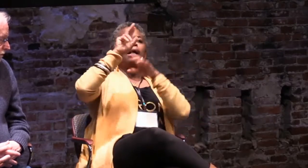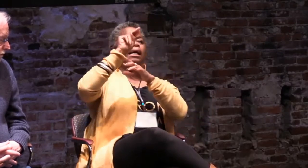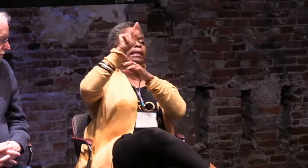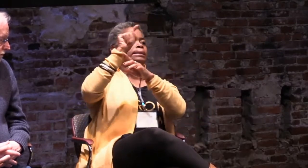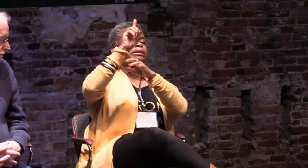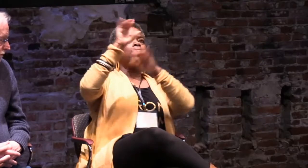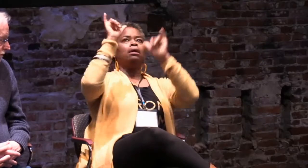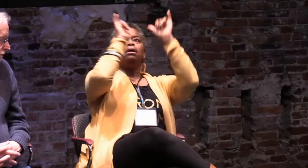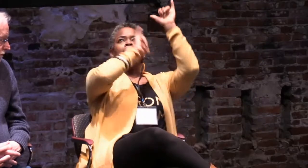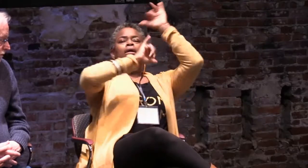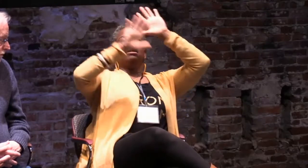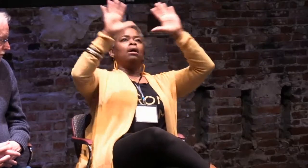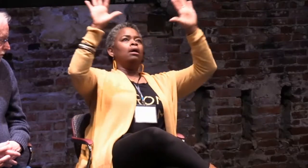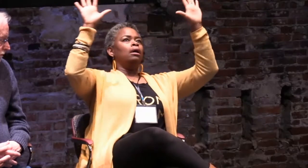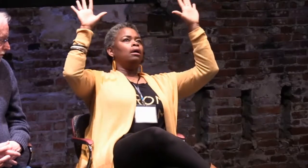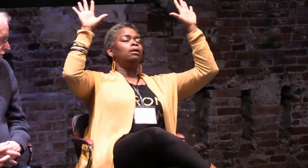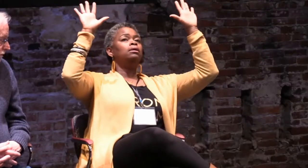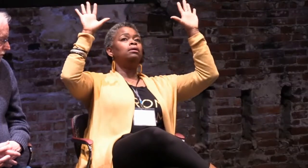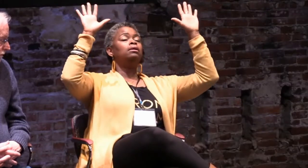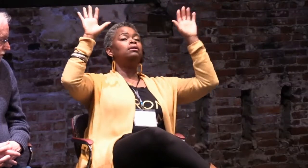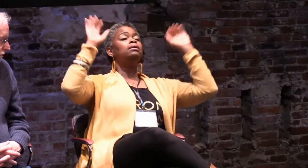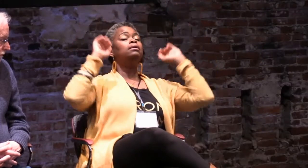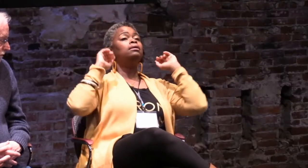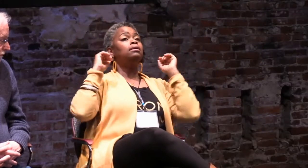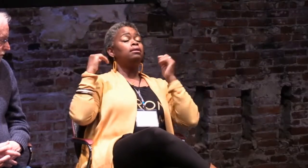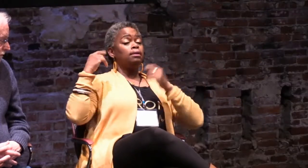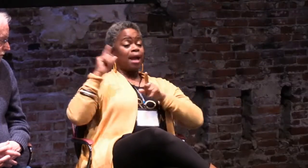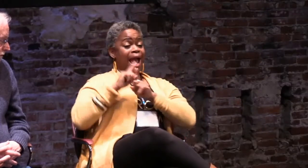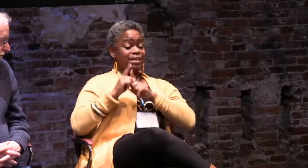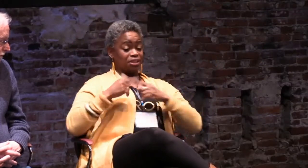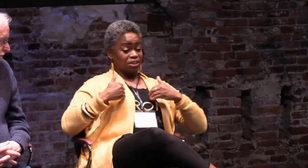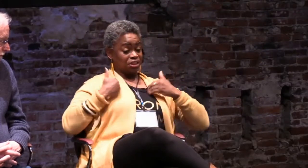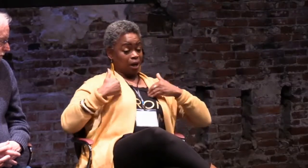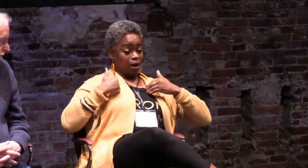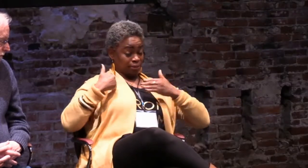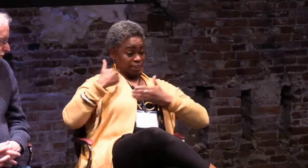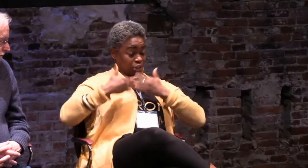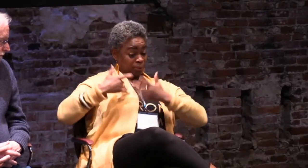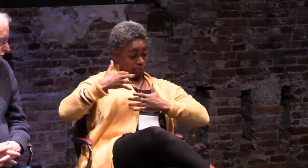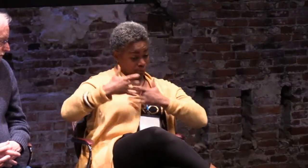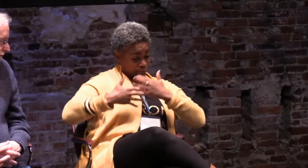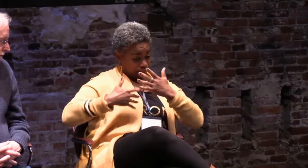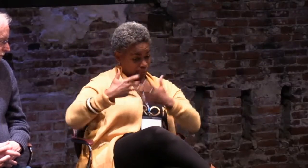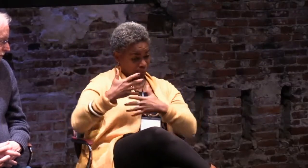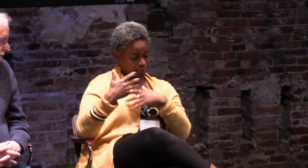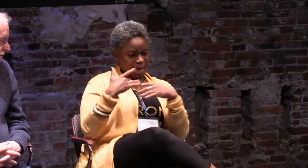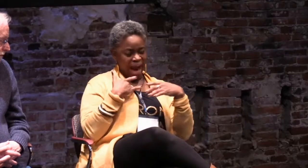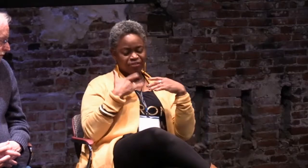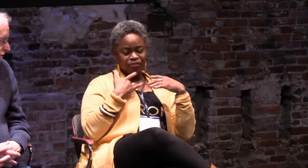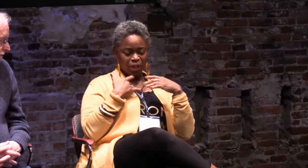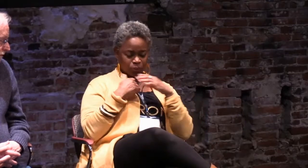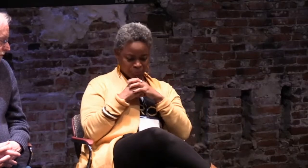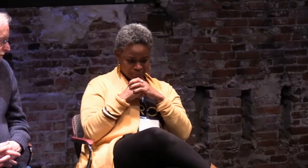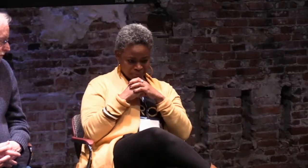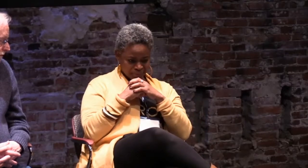Oh, yes. NTID was the aspiration for people.